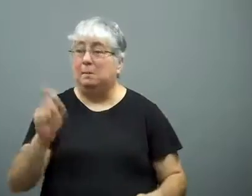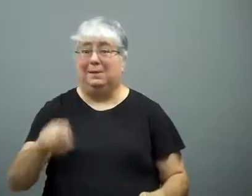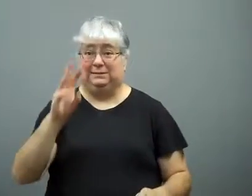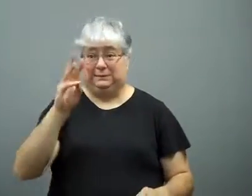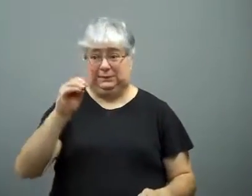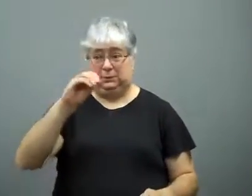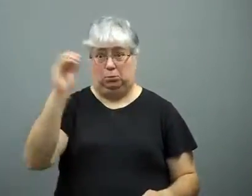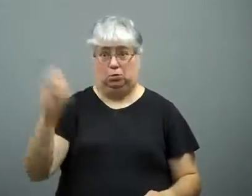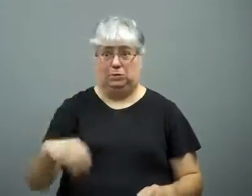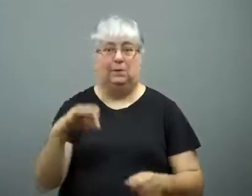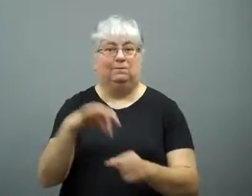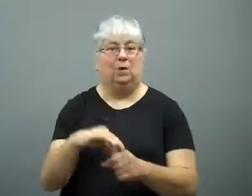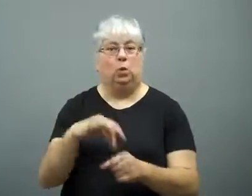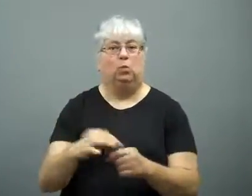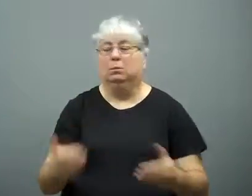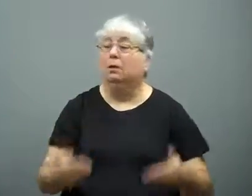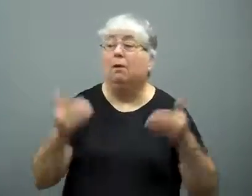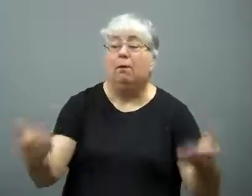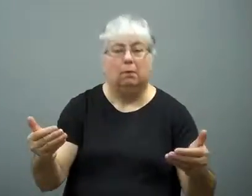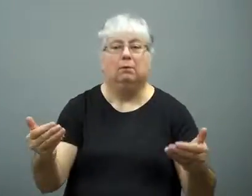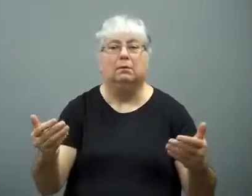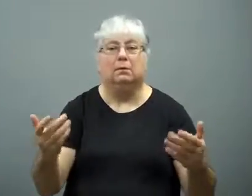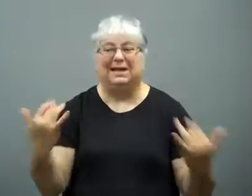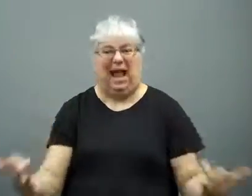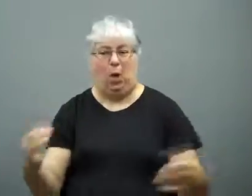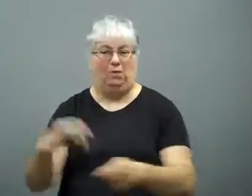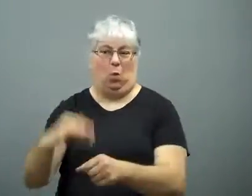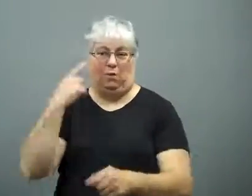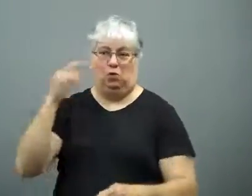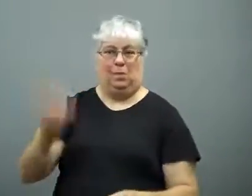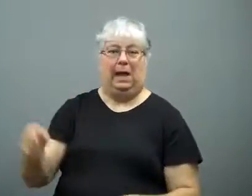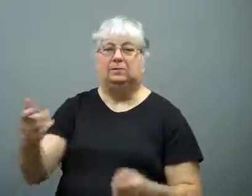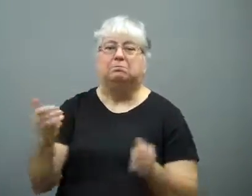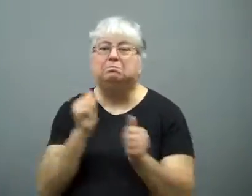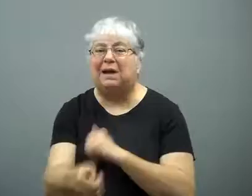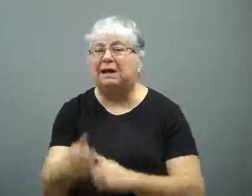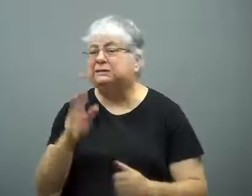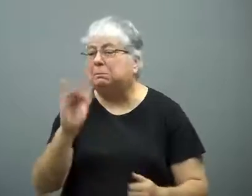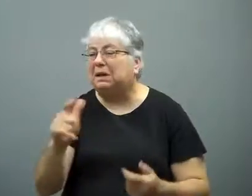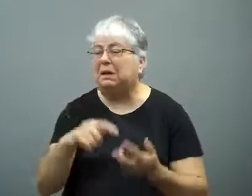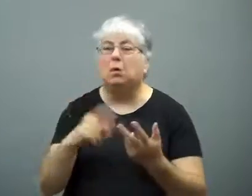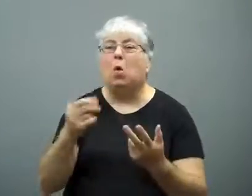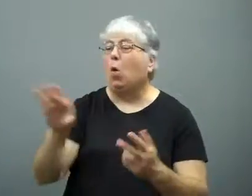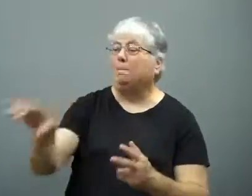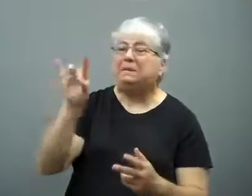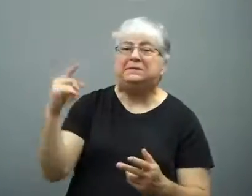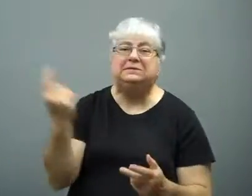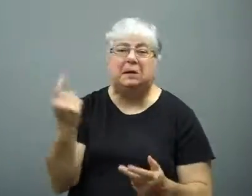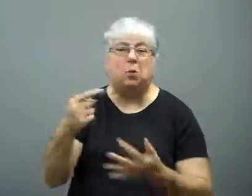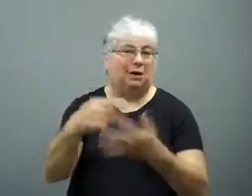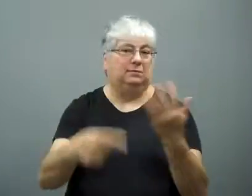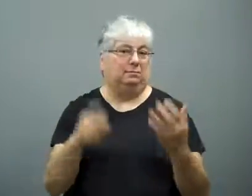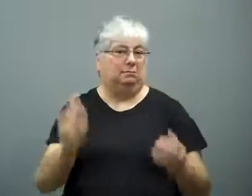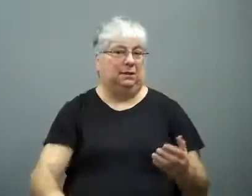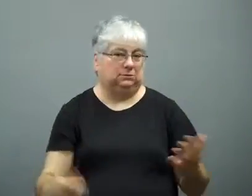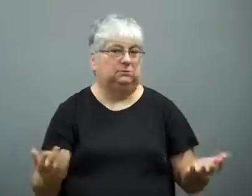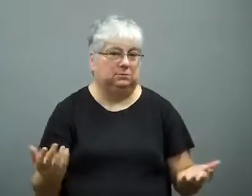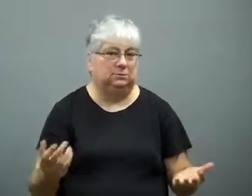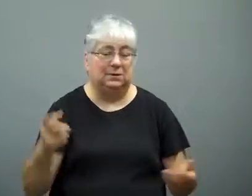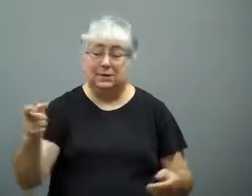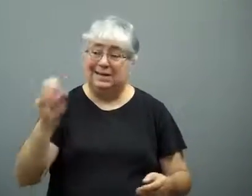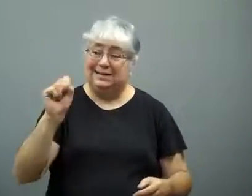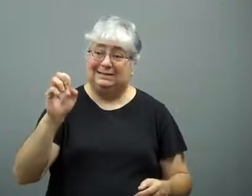A 60% majority vote is required to call a vote on a bill or nomination.